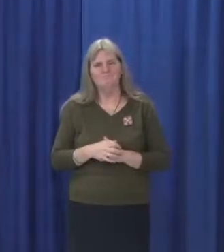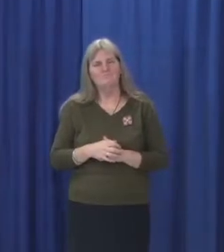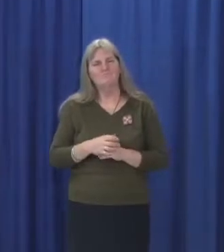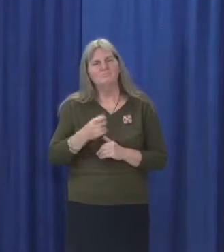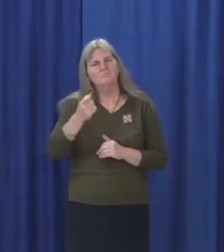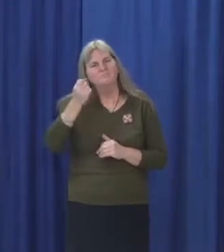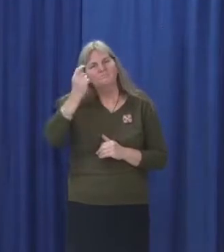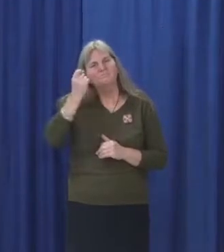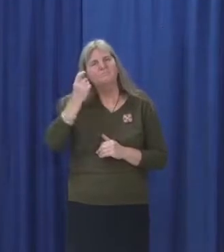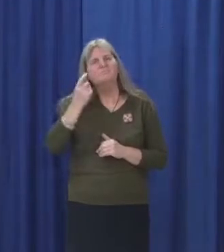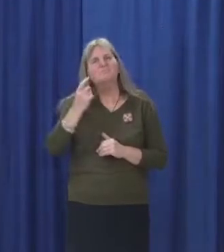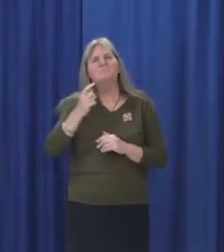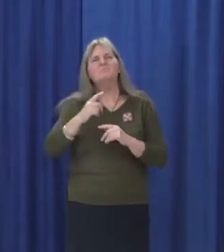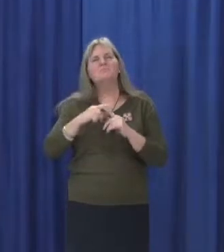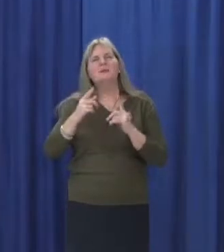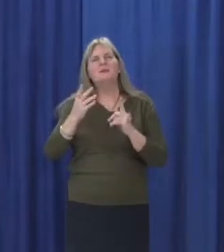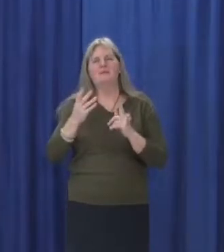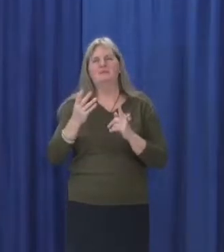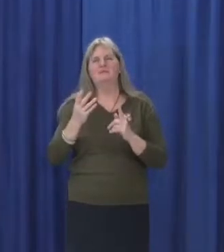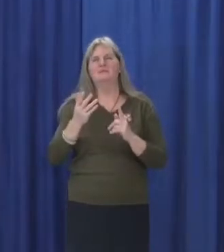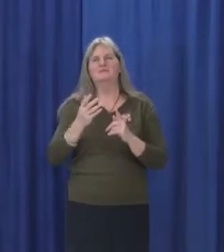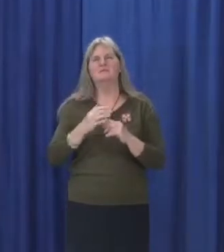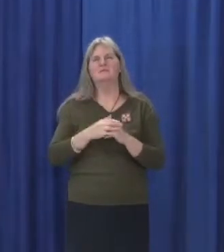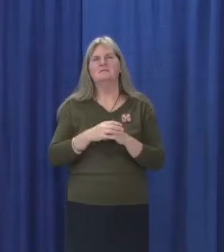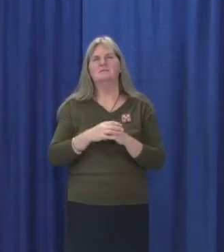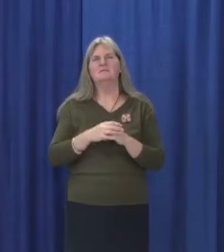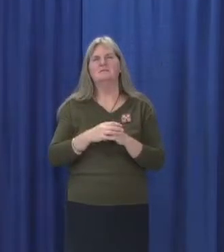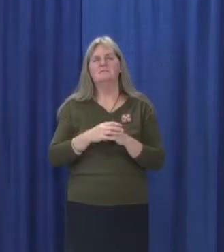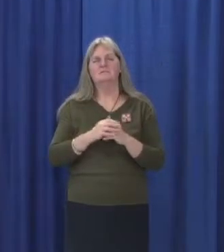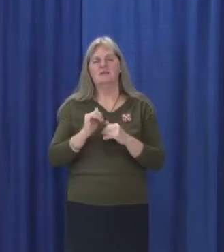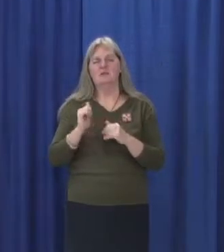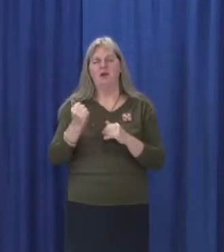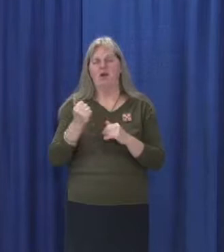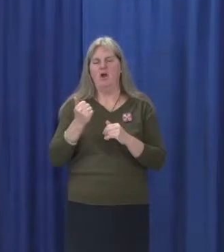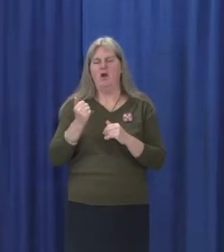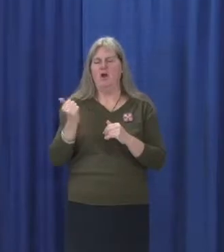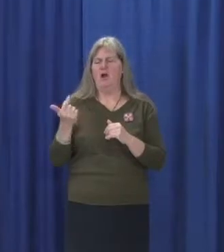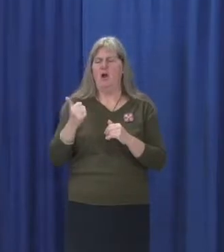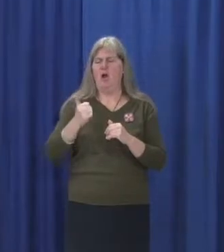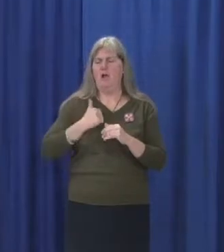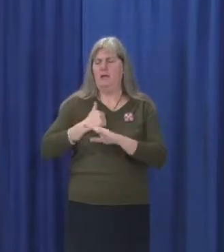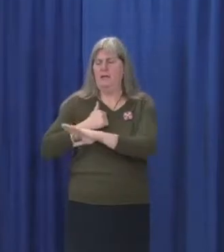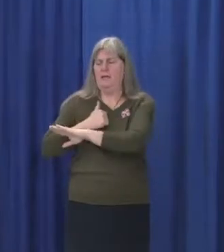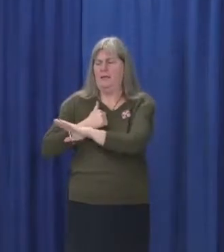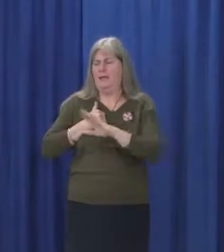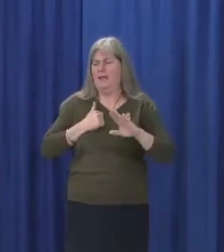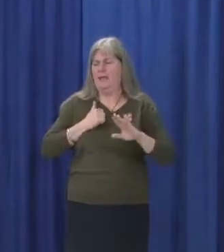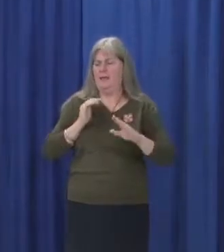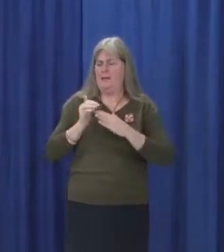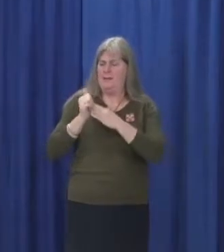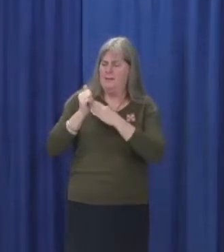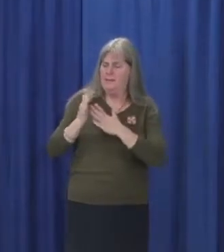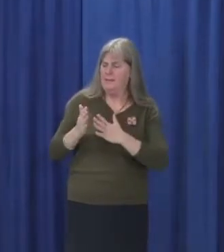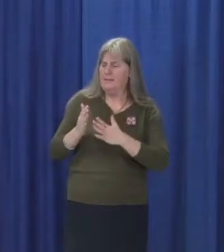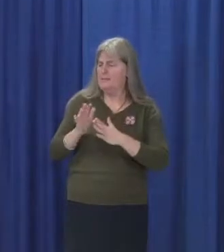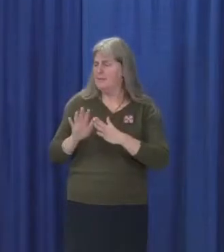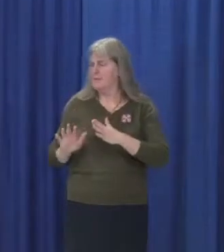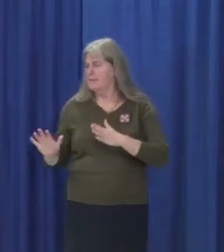But at the same time the message I'm hearing across the nation when I talked to my colleagues